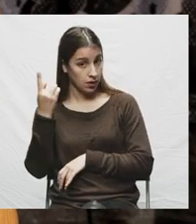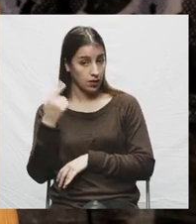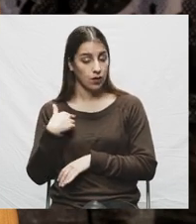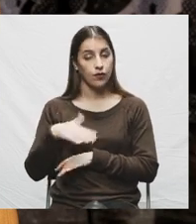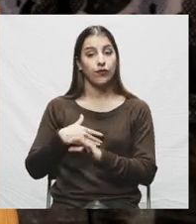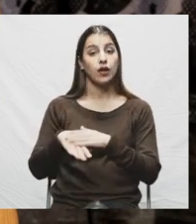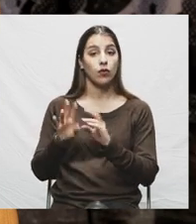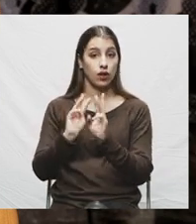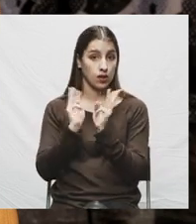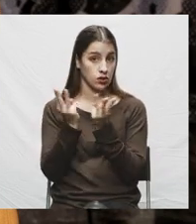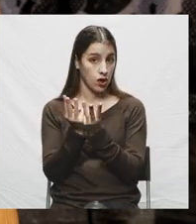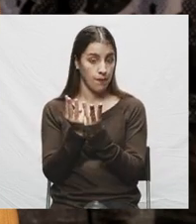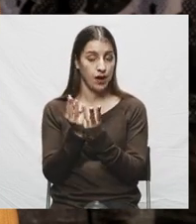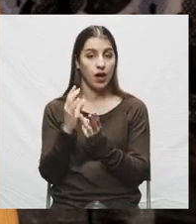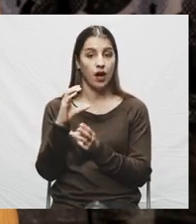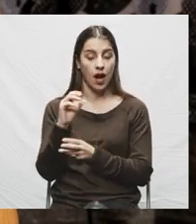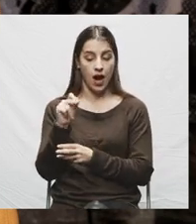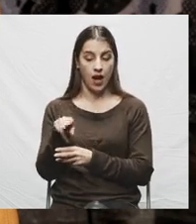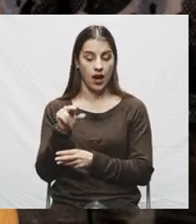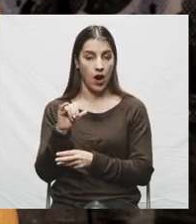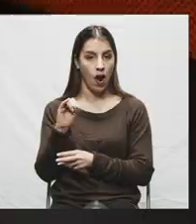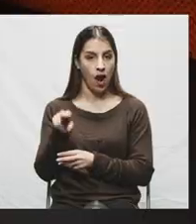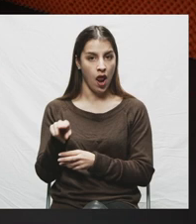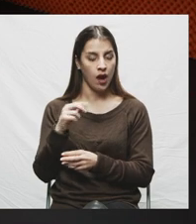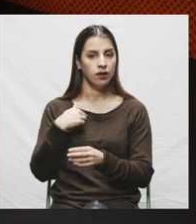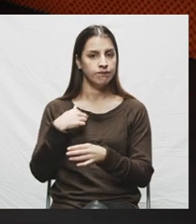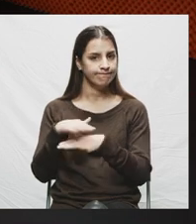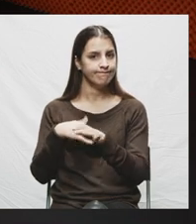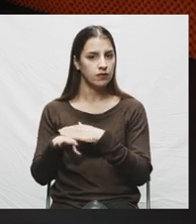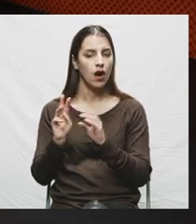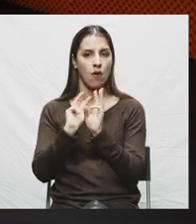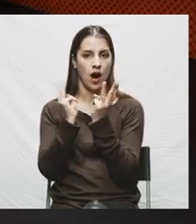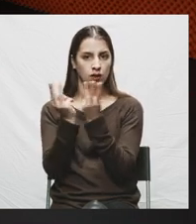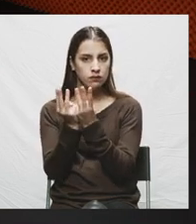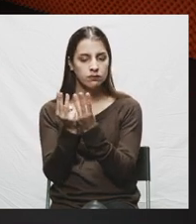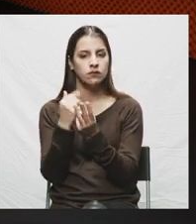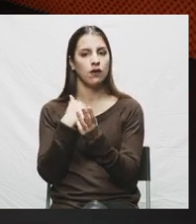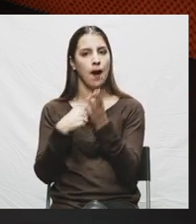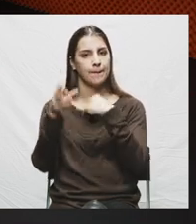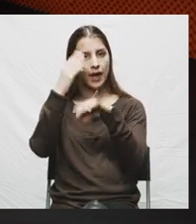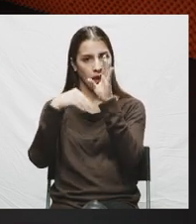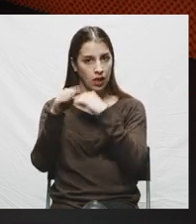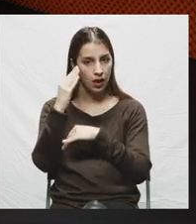For the first time. I did a workshop from Cunningham himself. Beyond his classes, I did a reportoire workshop. I learned a dance piece,